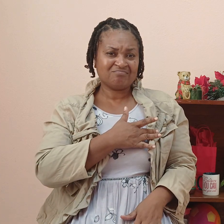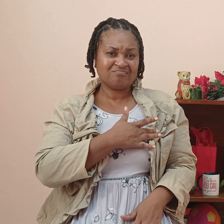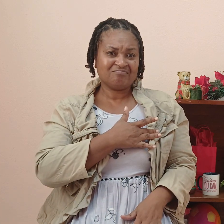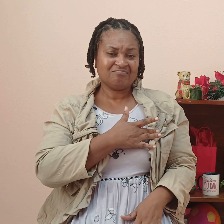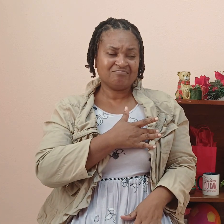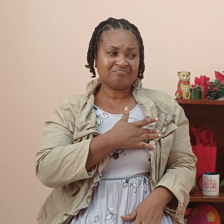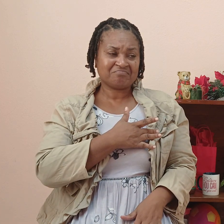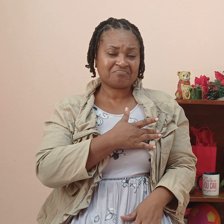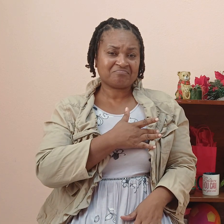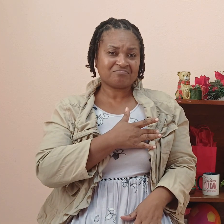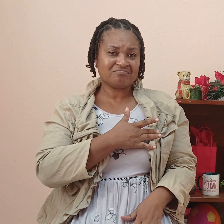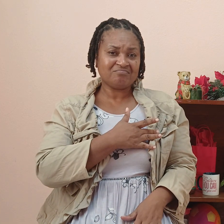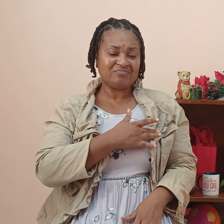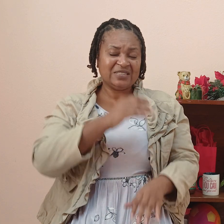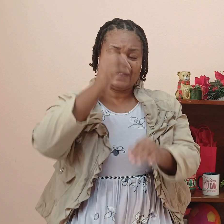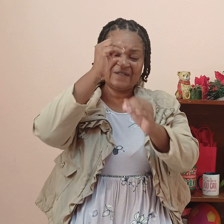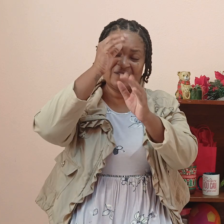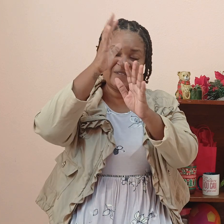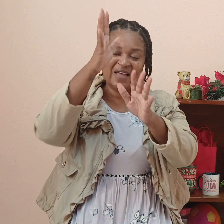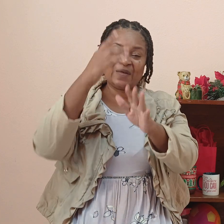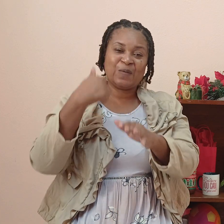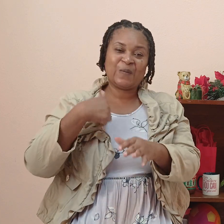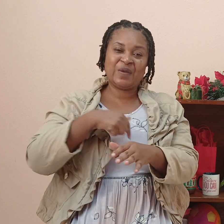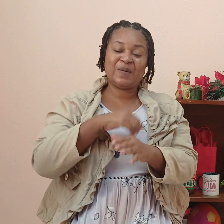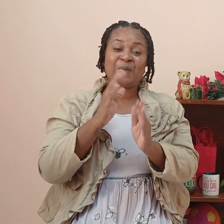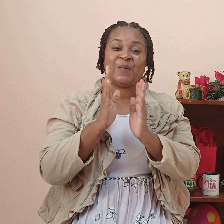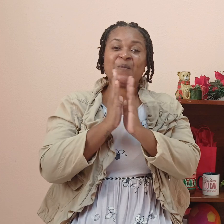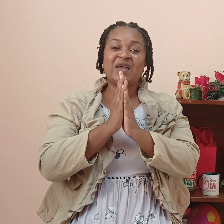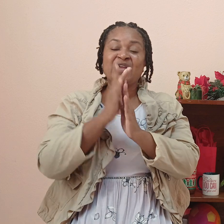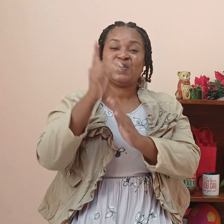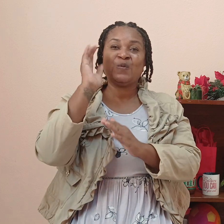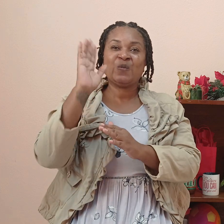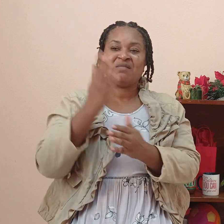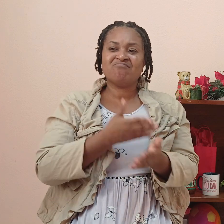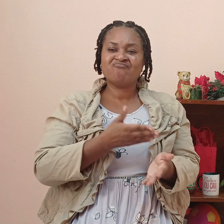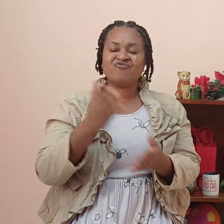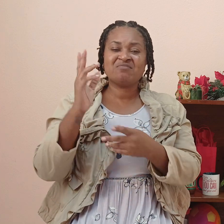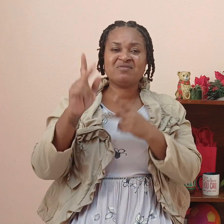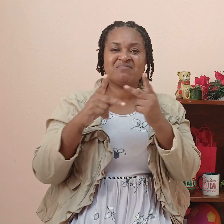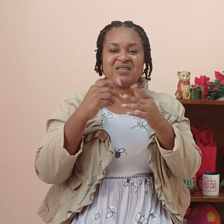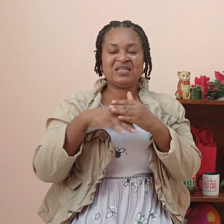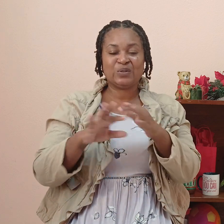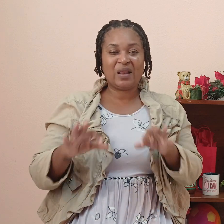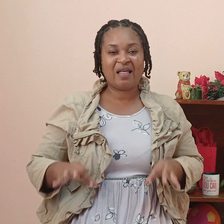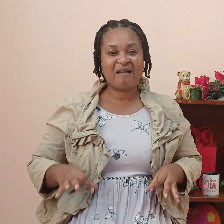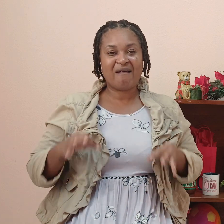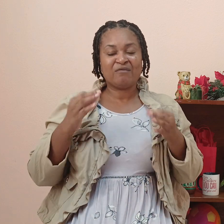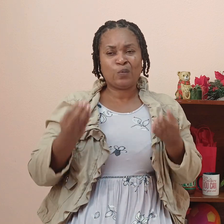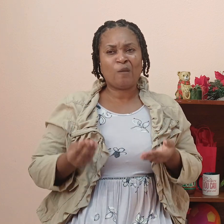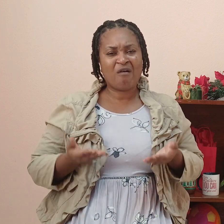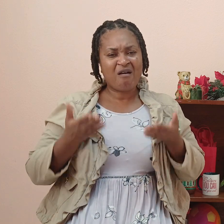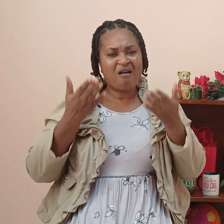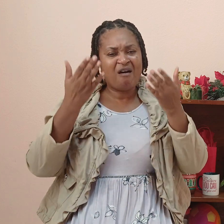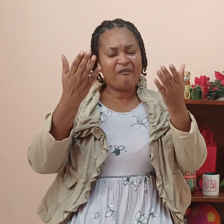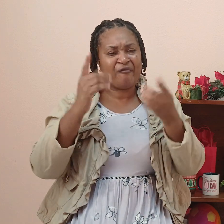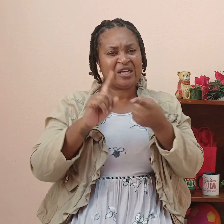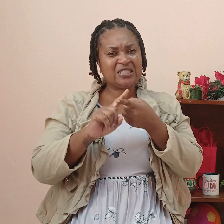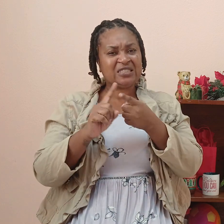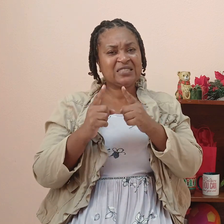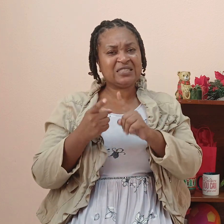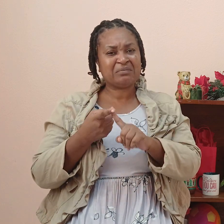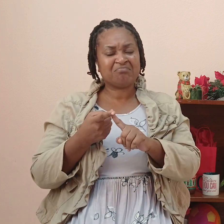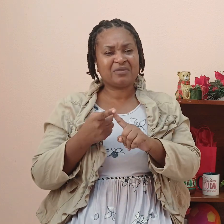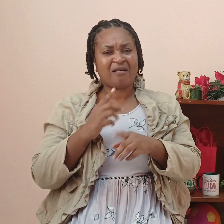Father, we pray that You would bring people into their lives to offer friendship, kindness,